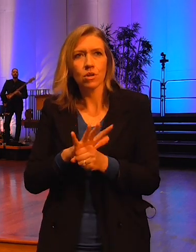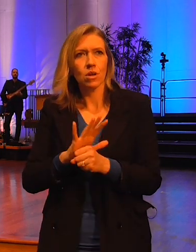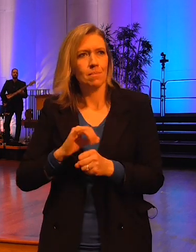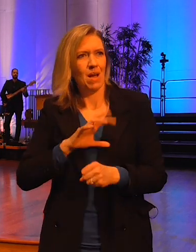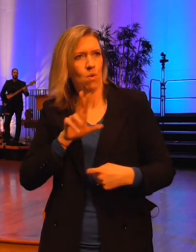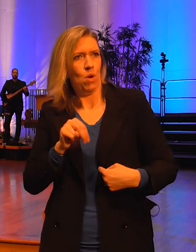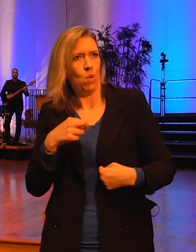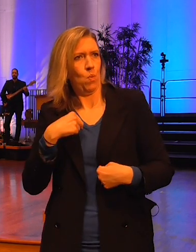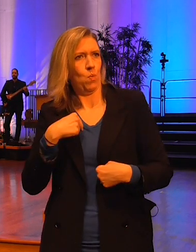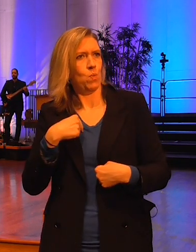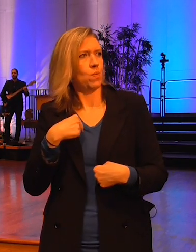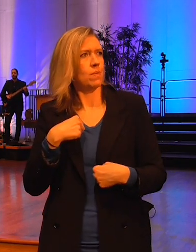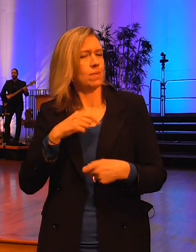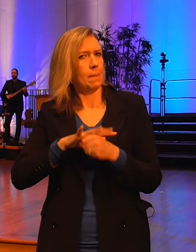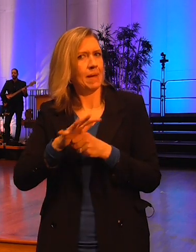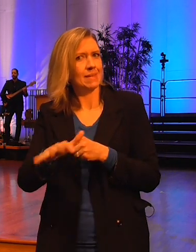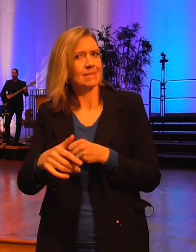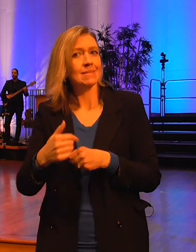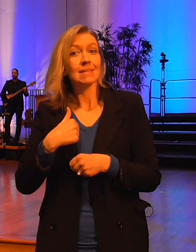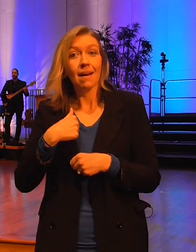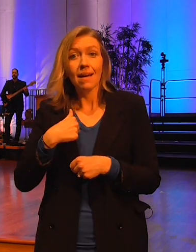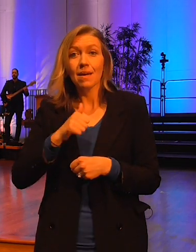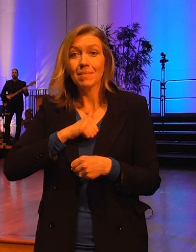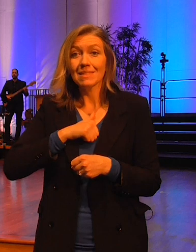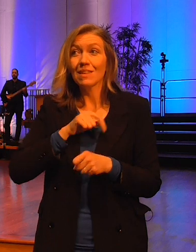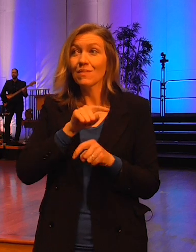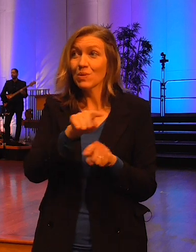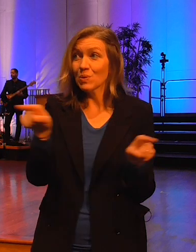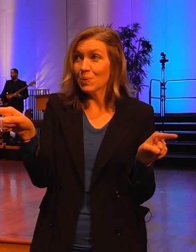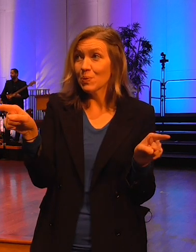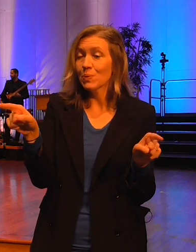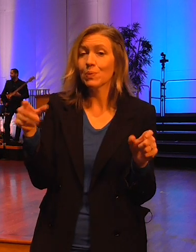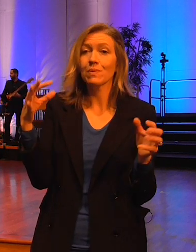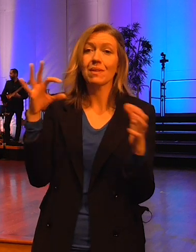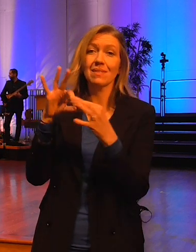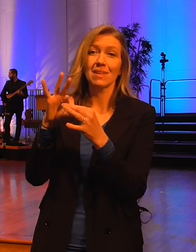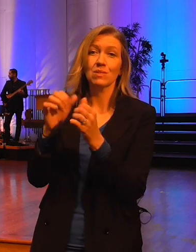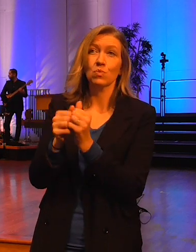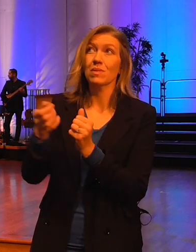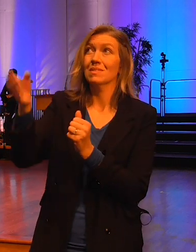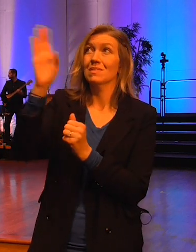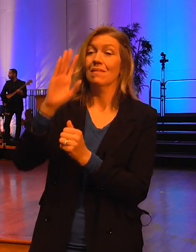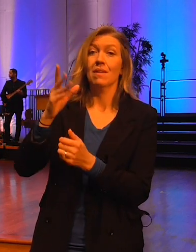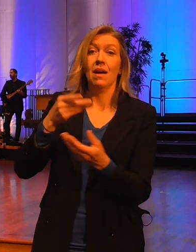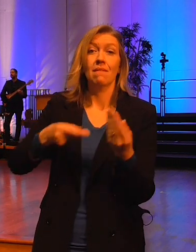that I myself and you as well are connected with the Divine flow and that when we give it returns